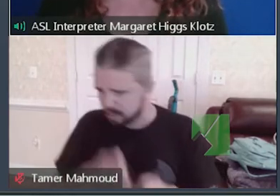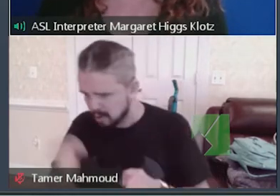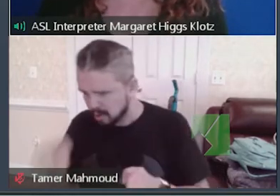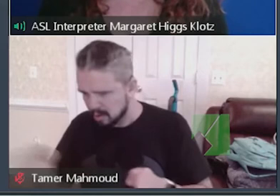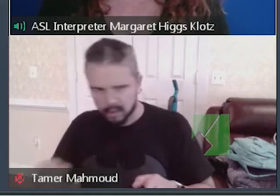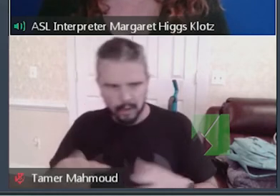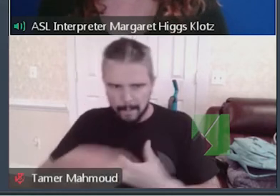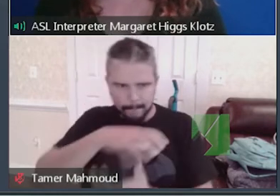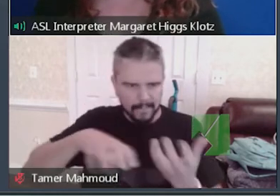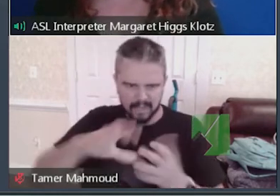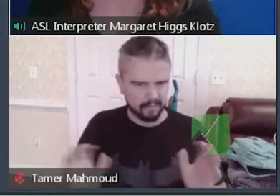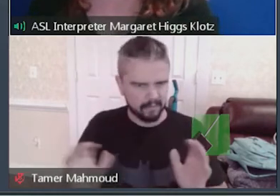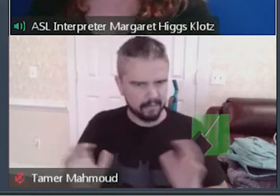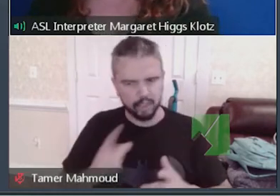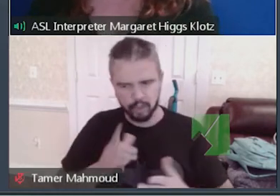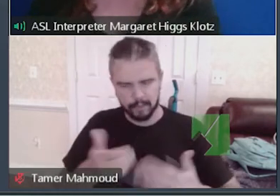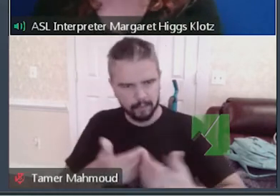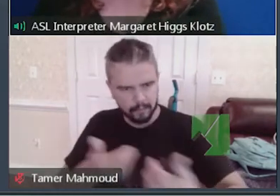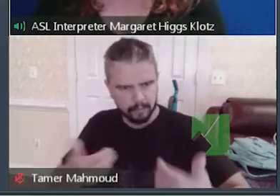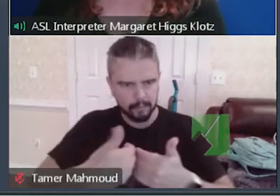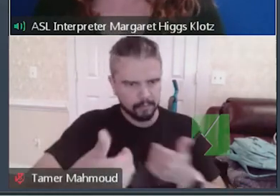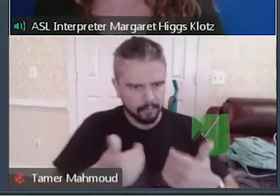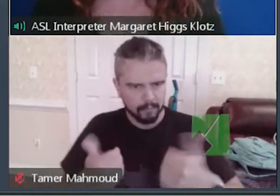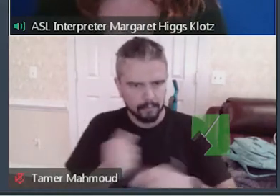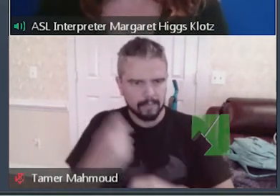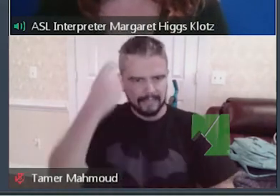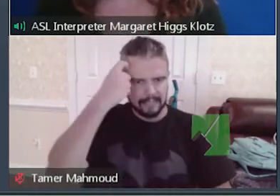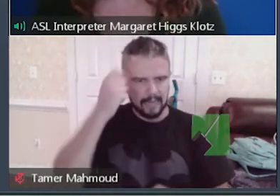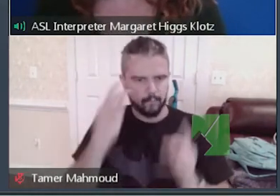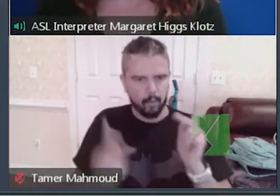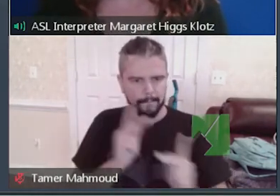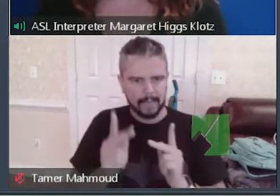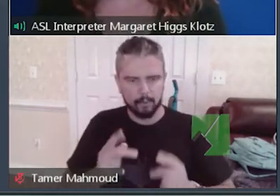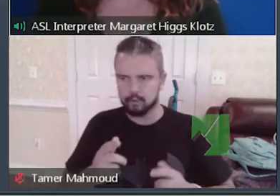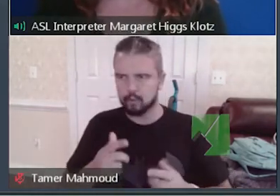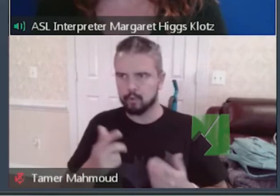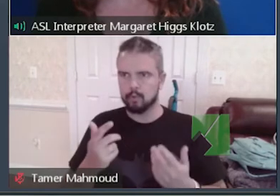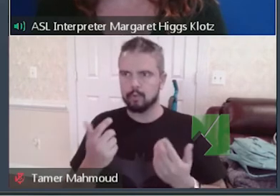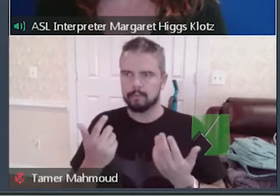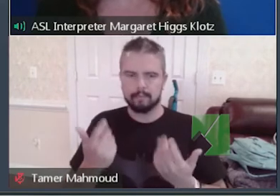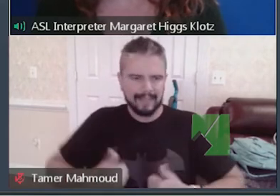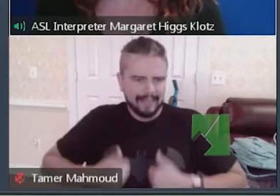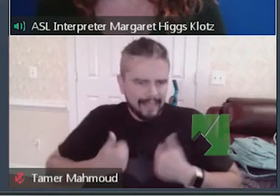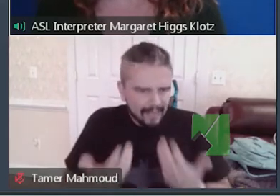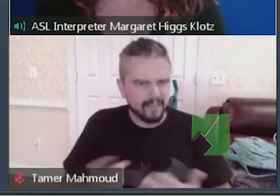having a business next to a neighbor next to a facility. So I feel like the zones should be separated out a little